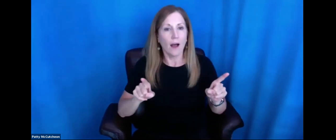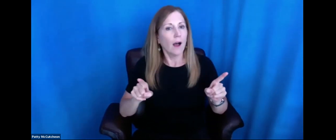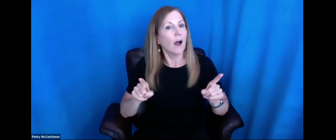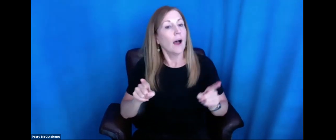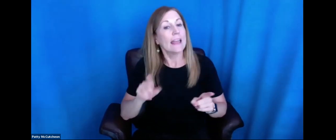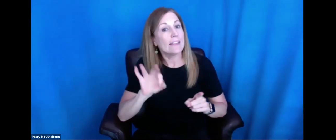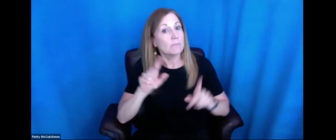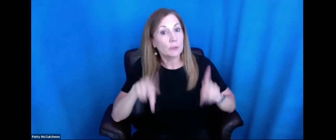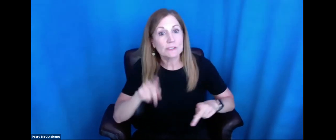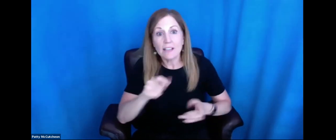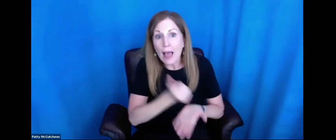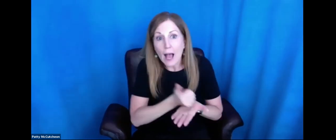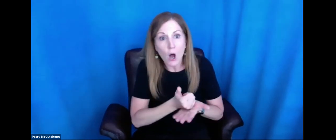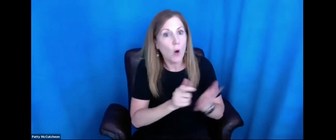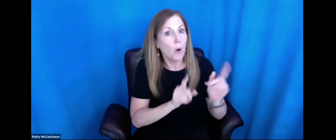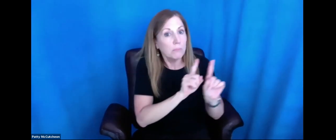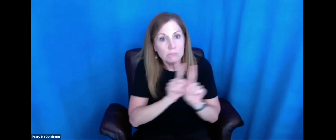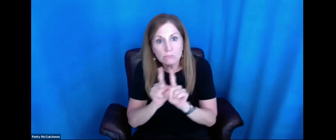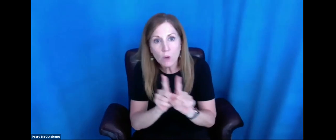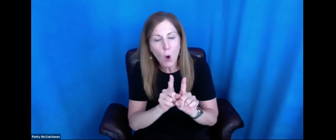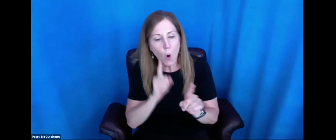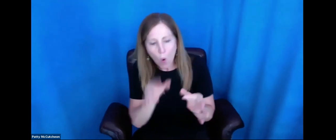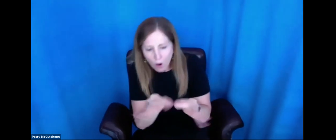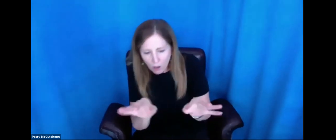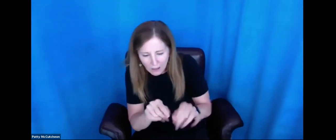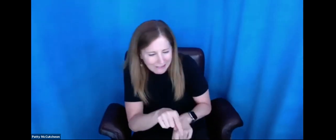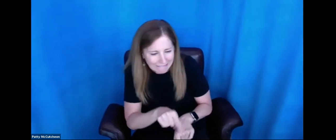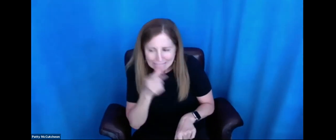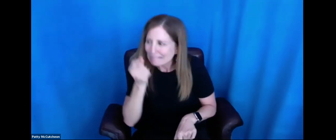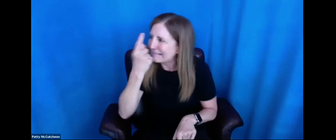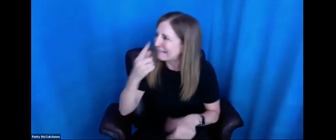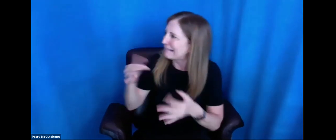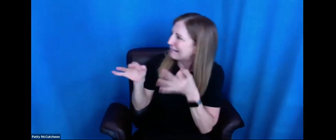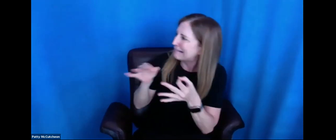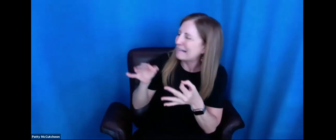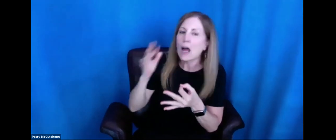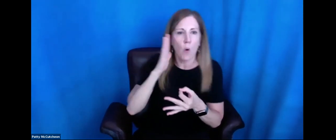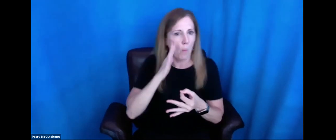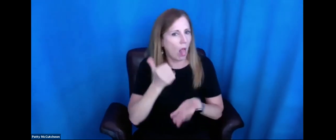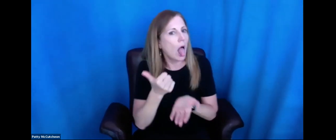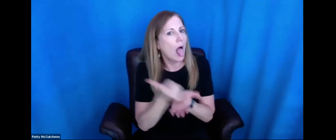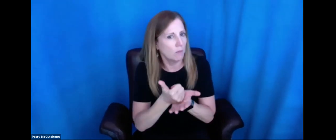as to English language mastery, then they can help as many people as want their help.